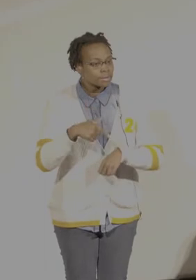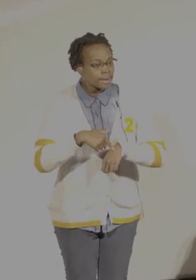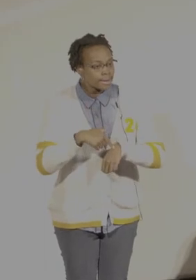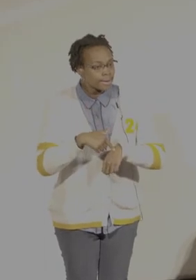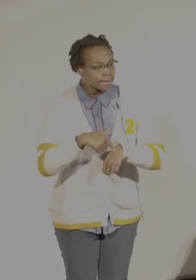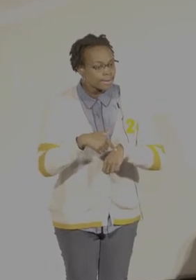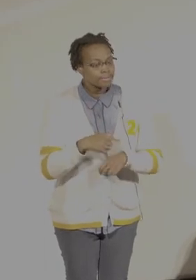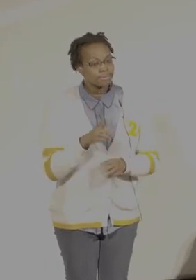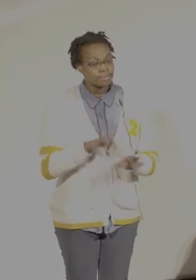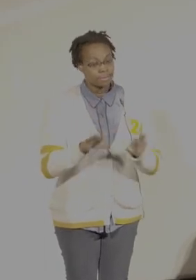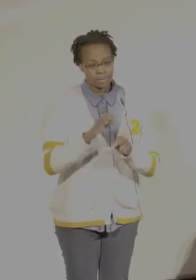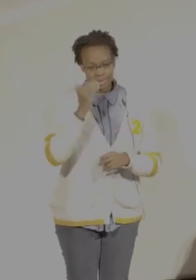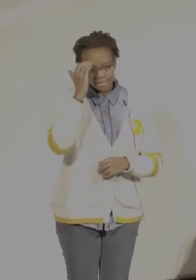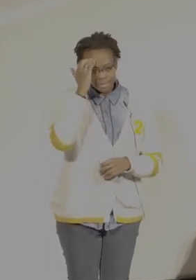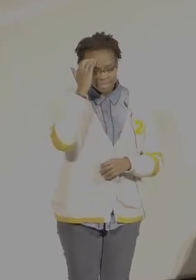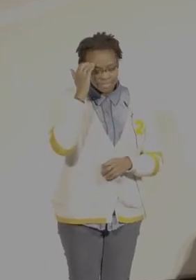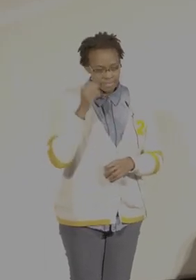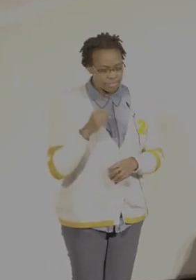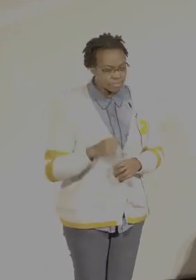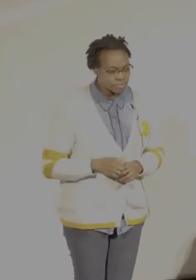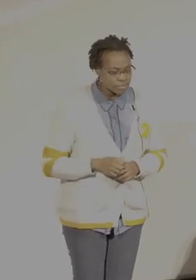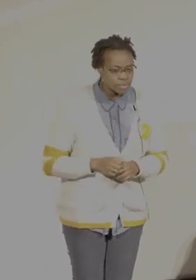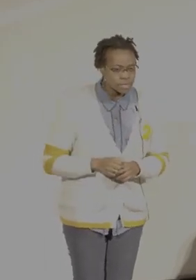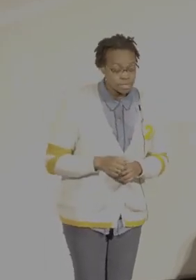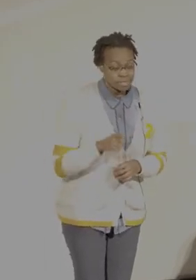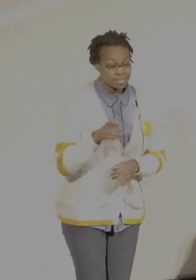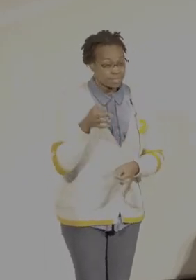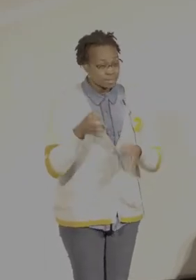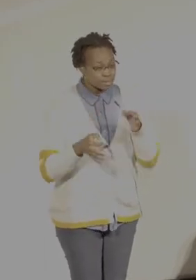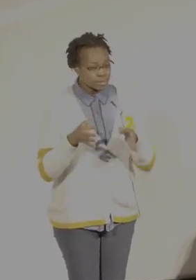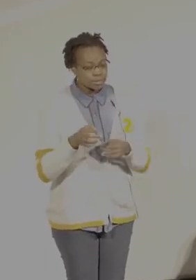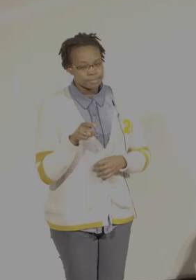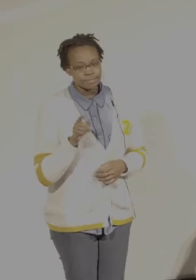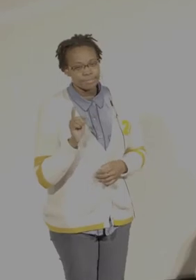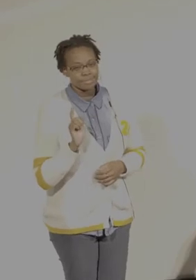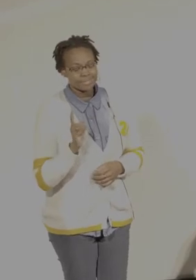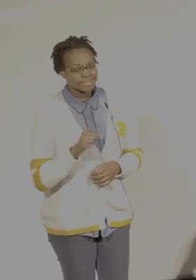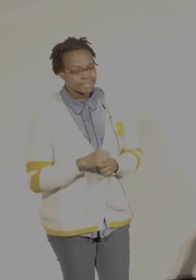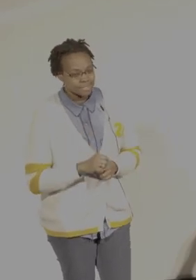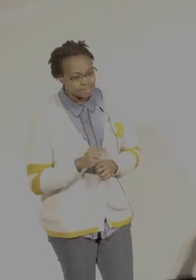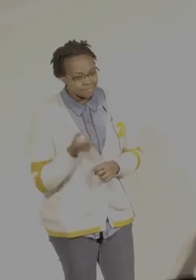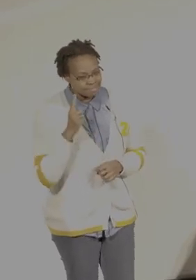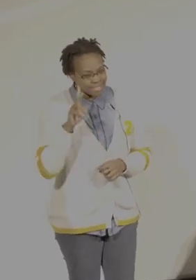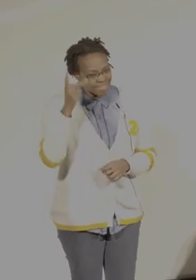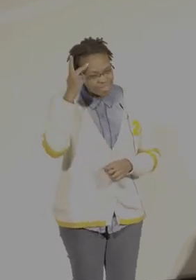It's important that we're mindful that this trial and this is nothing but political theater.